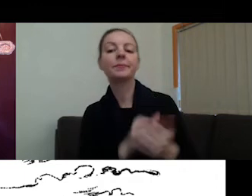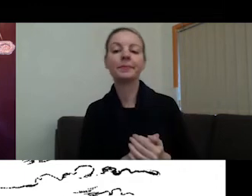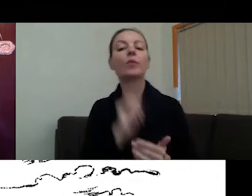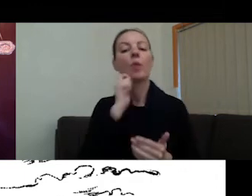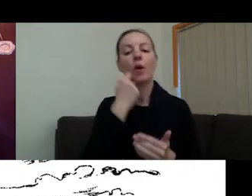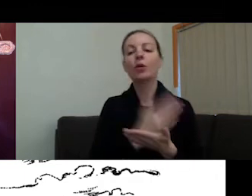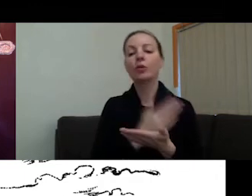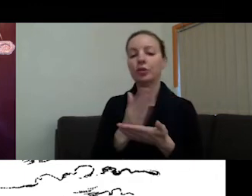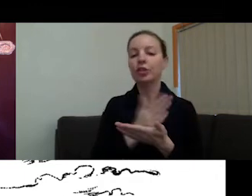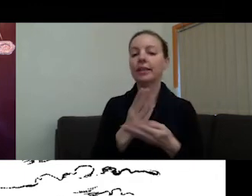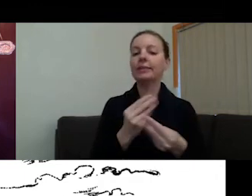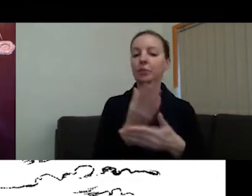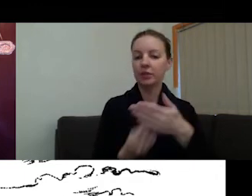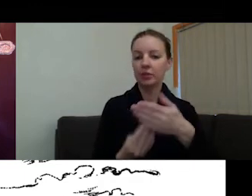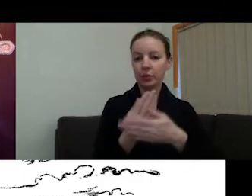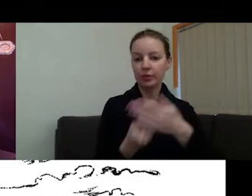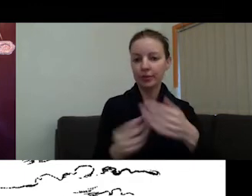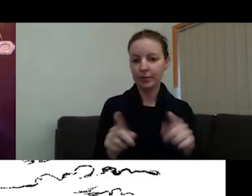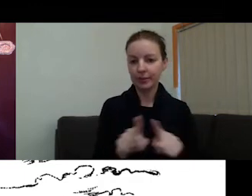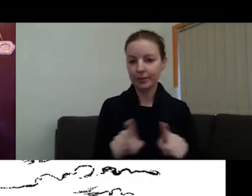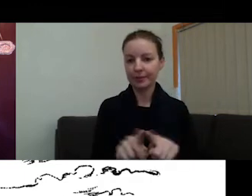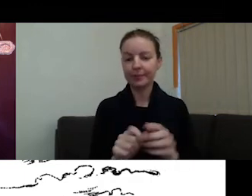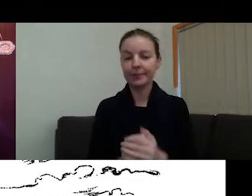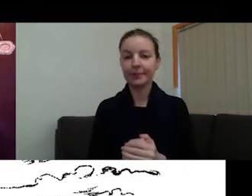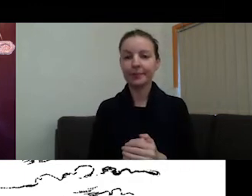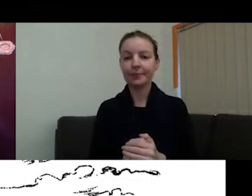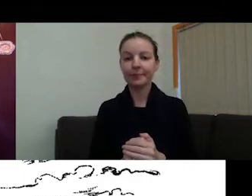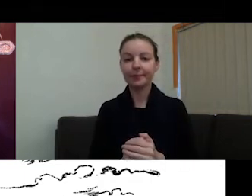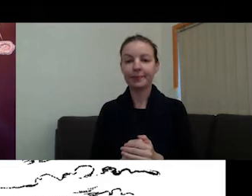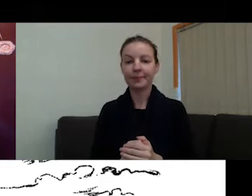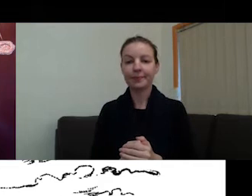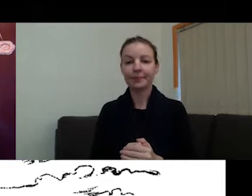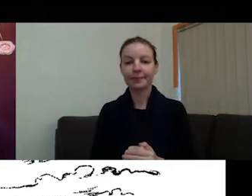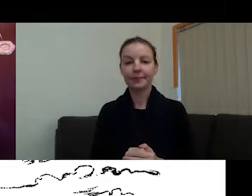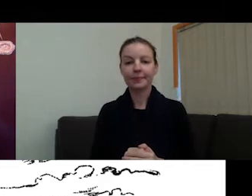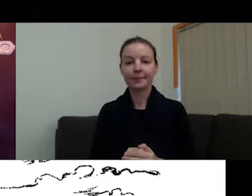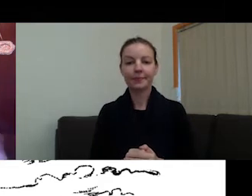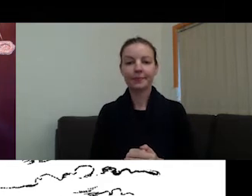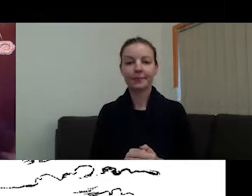But, yeah, this is - nobody experiences harmful